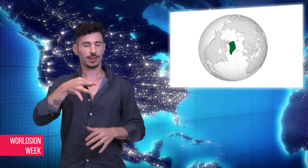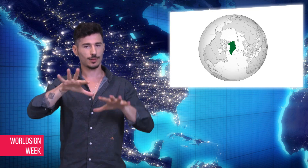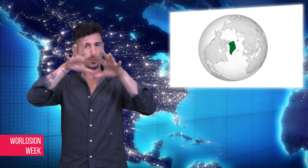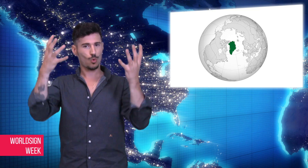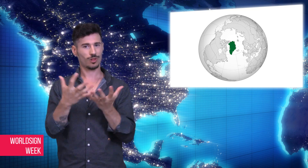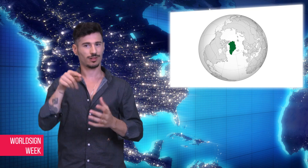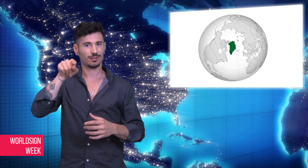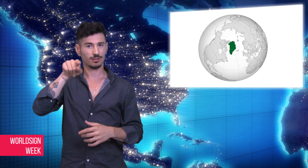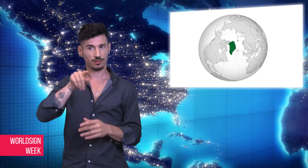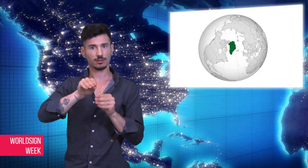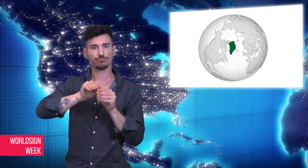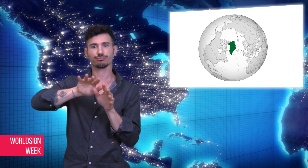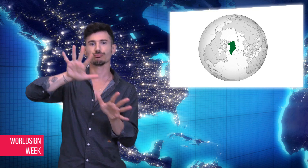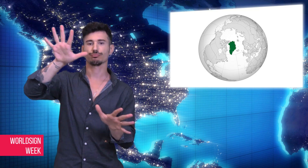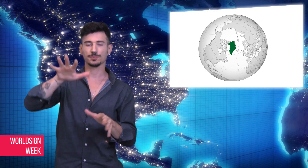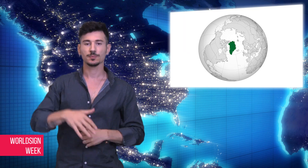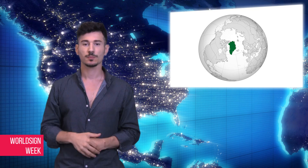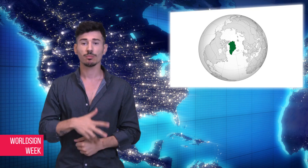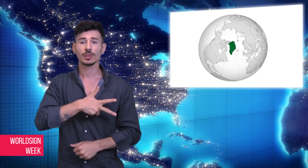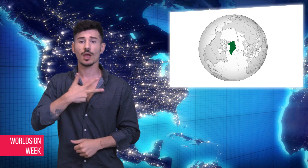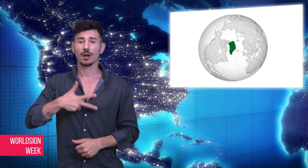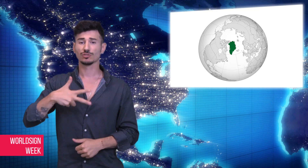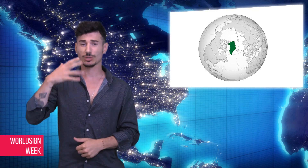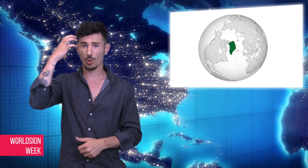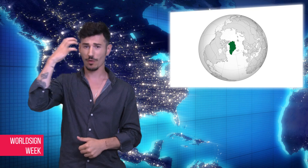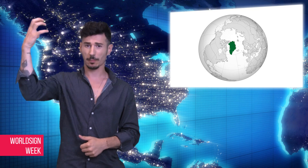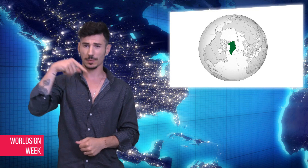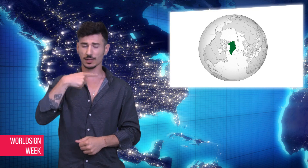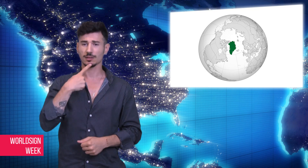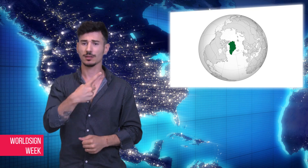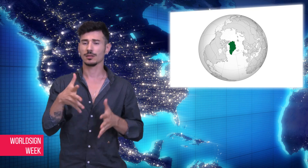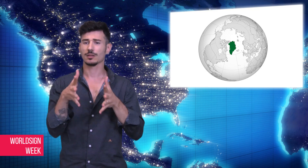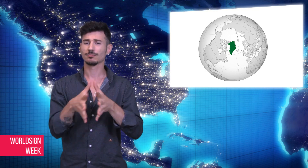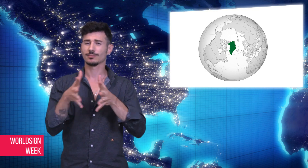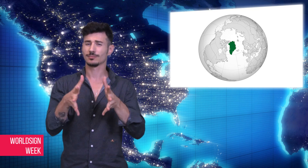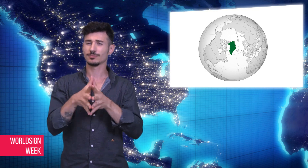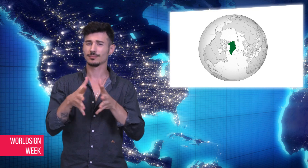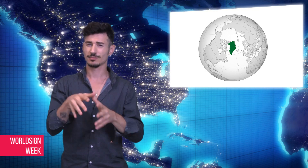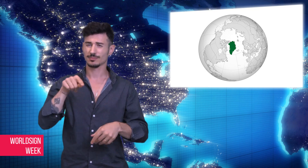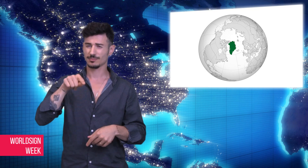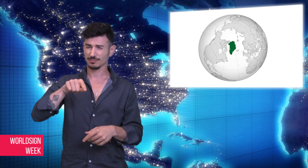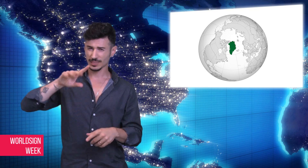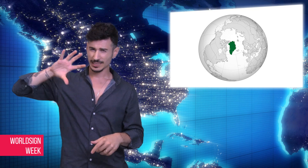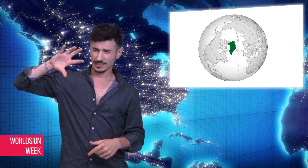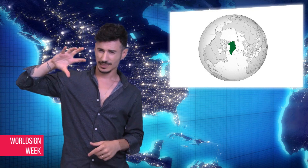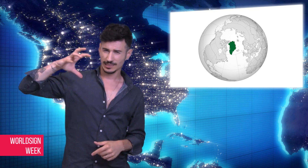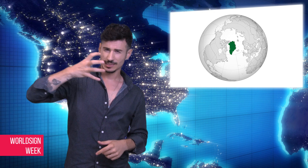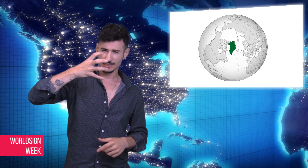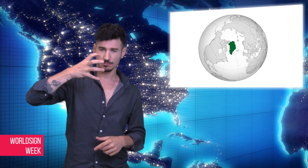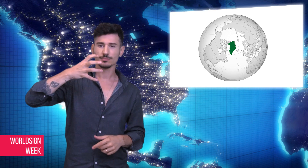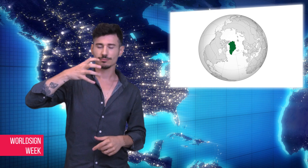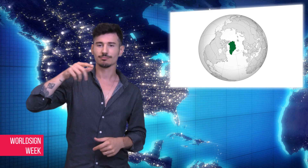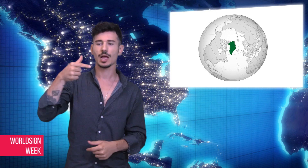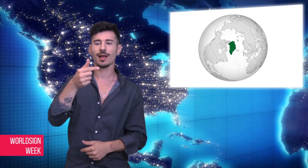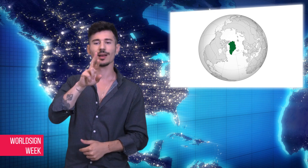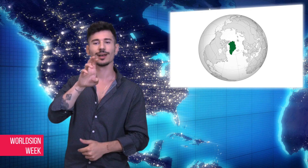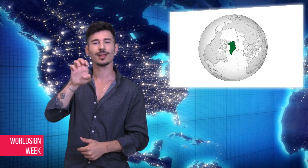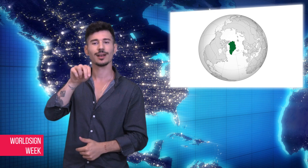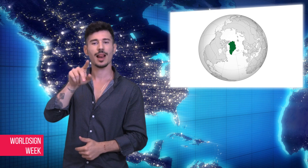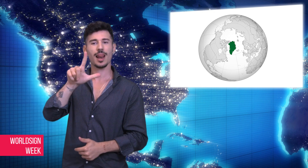The heat wave also affected Greenland, the largest island in the world.